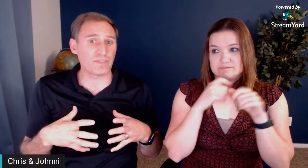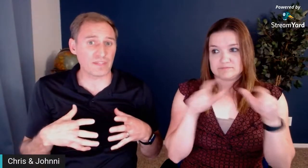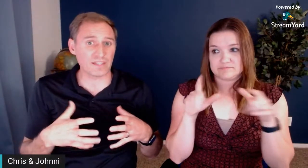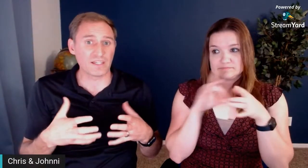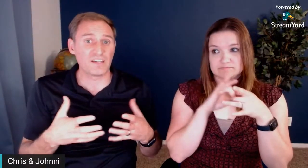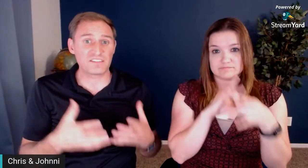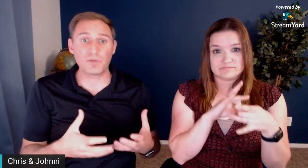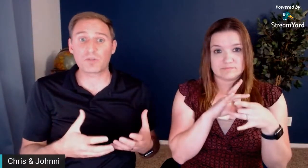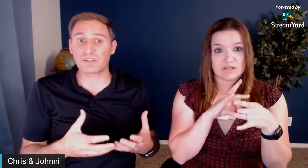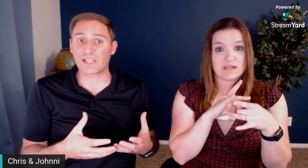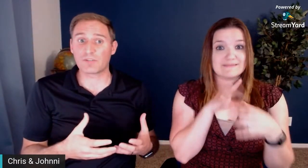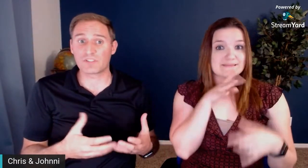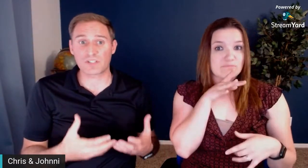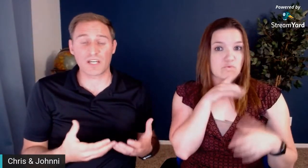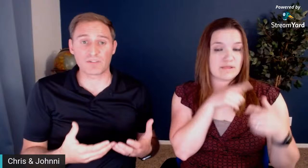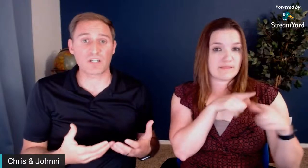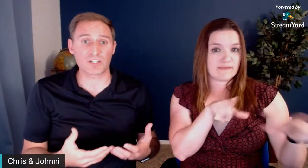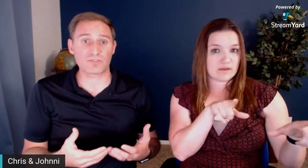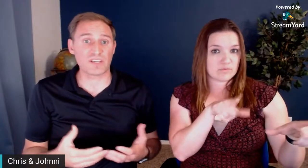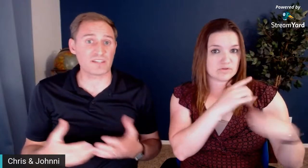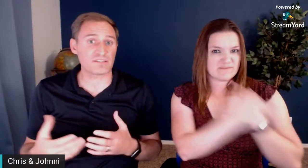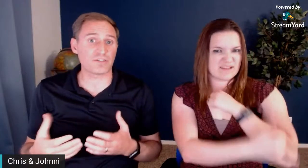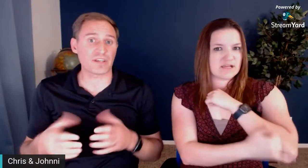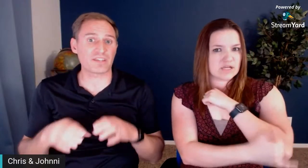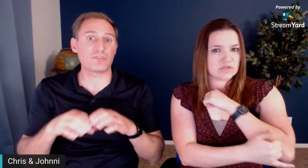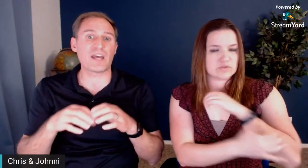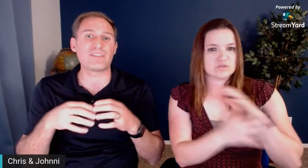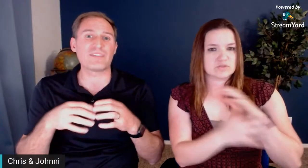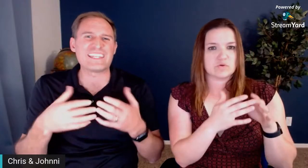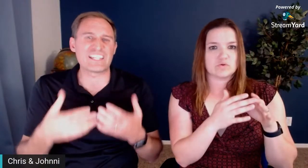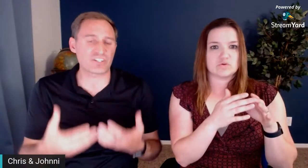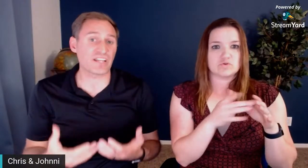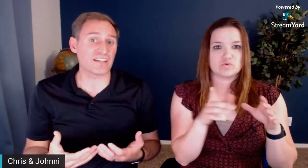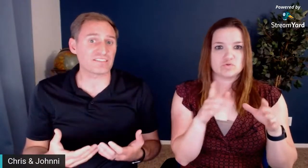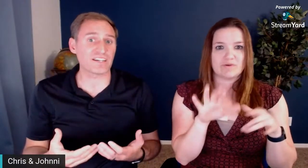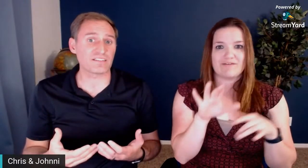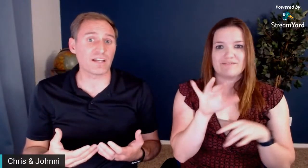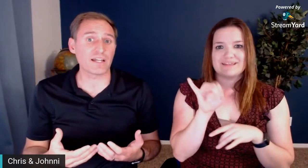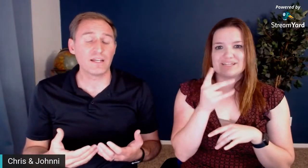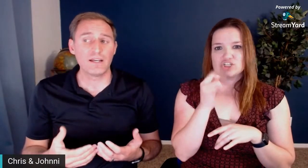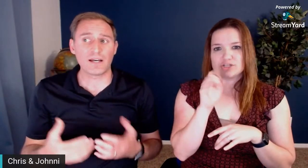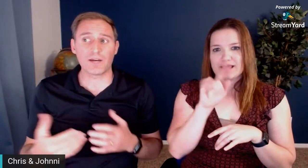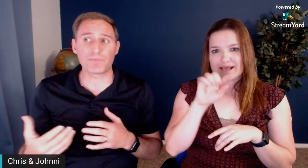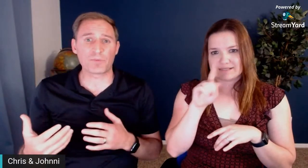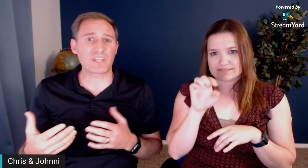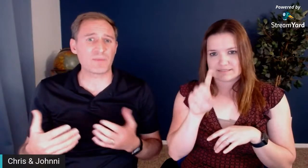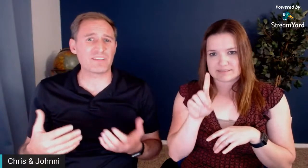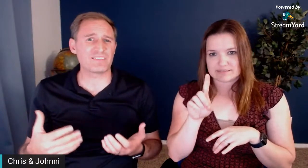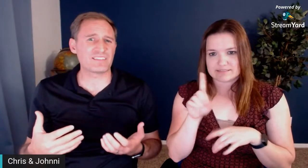the spoken language of a country and so like you have initialized science a lot um they're becoming